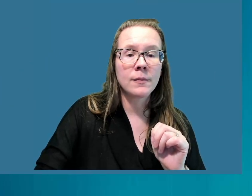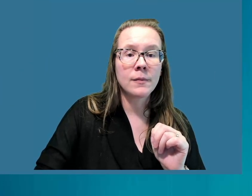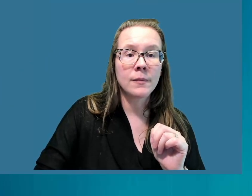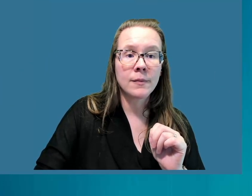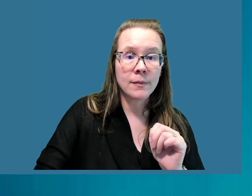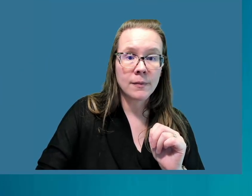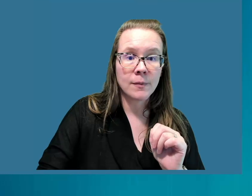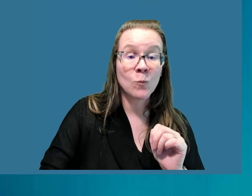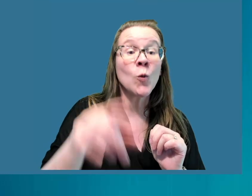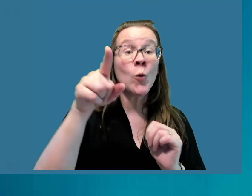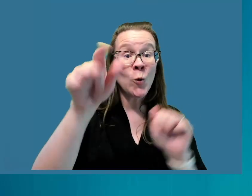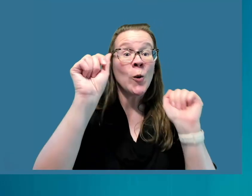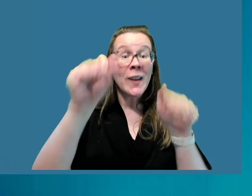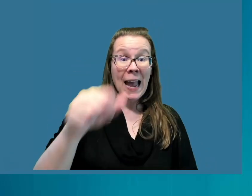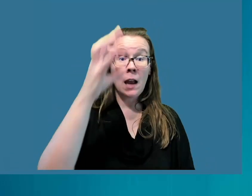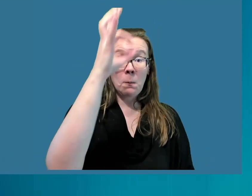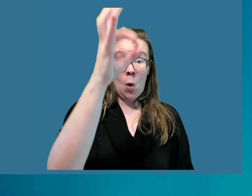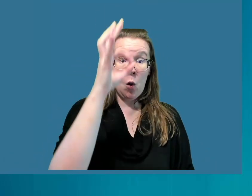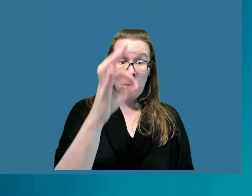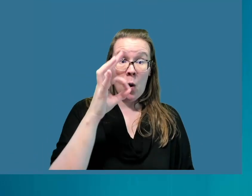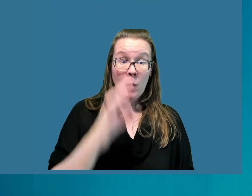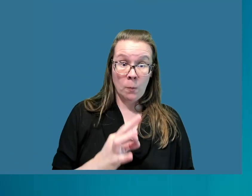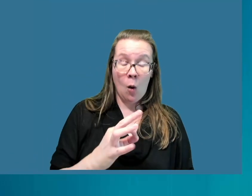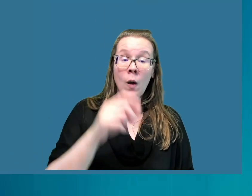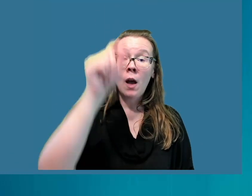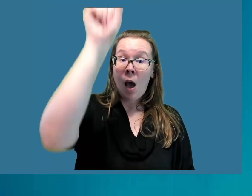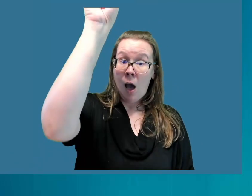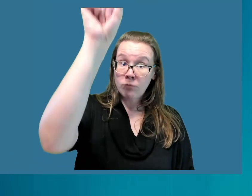You can also connect your hearts. So if you have all the polka dots, you going to draw